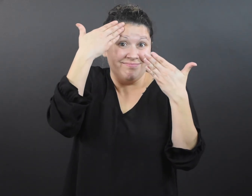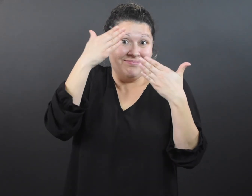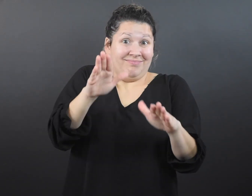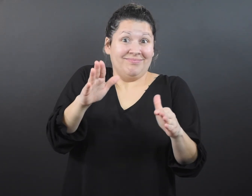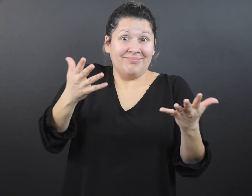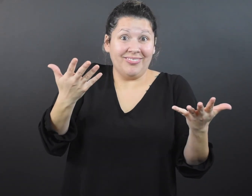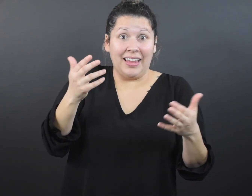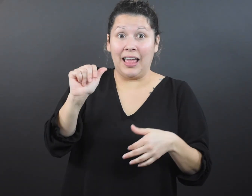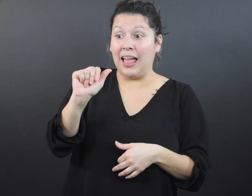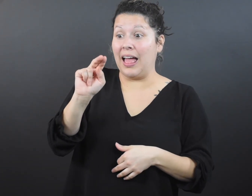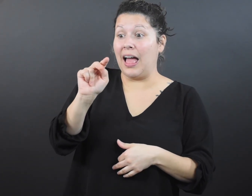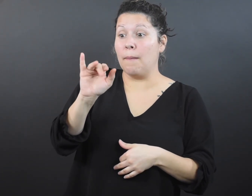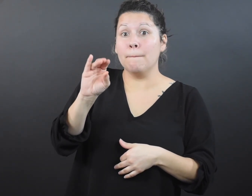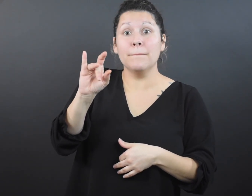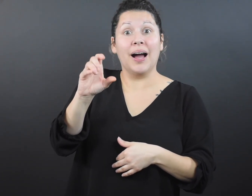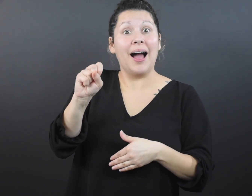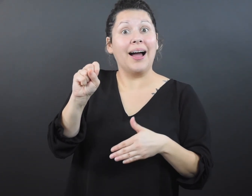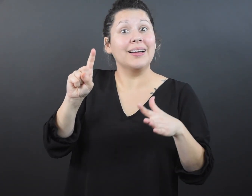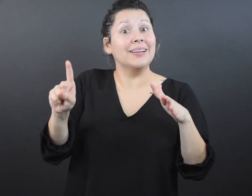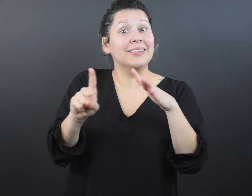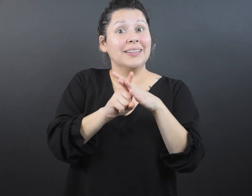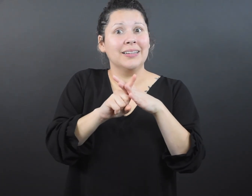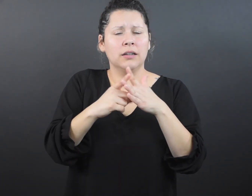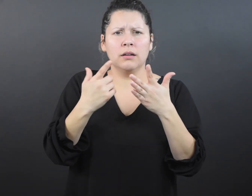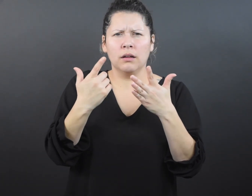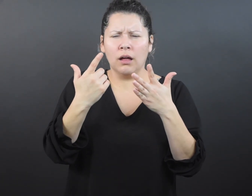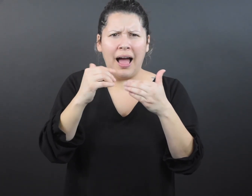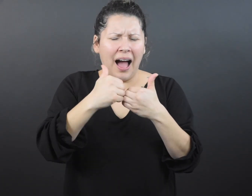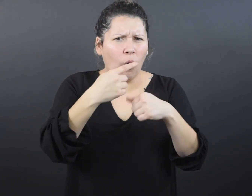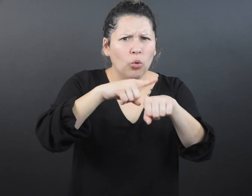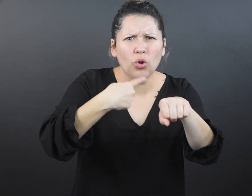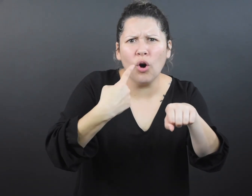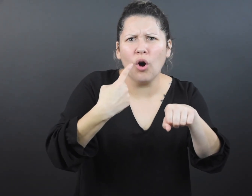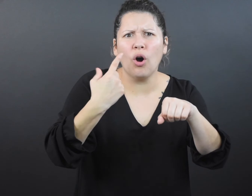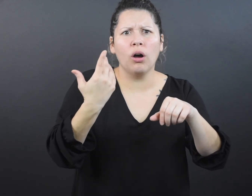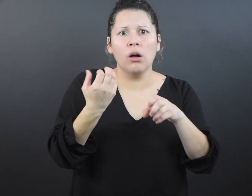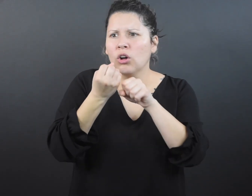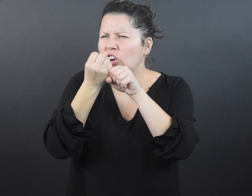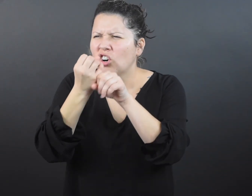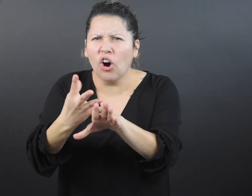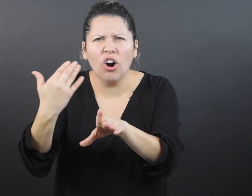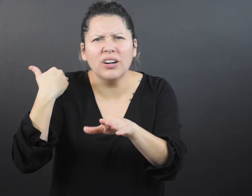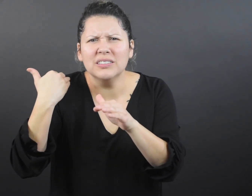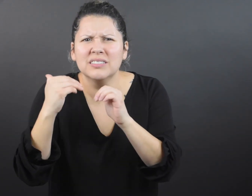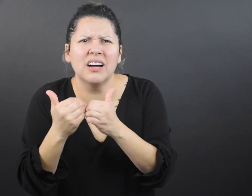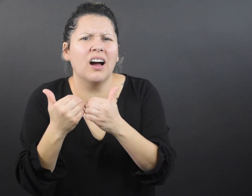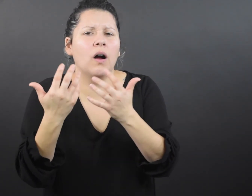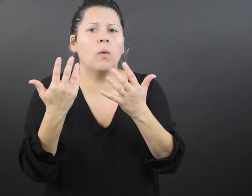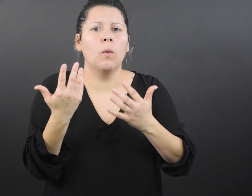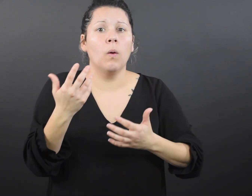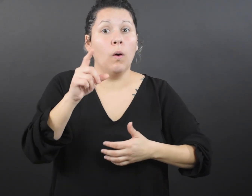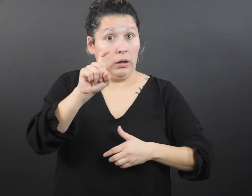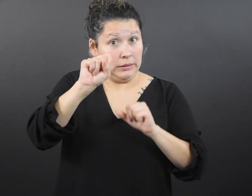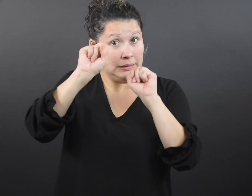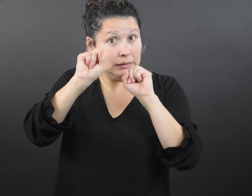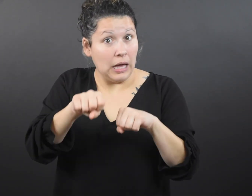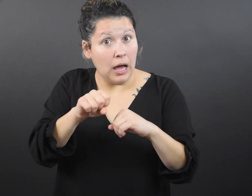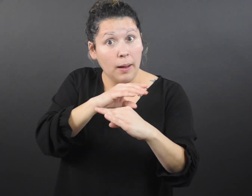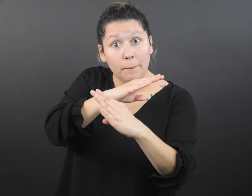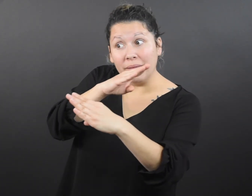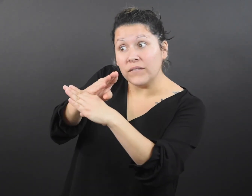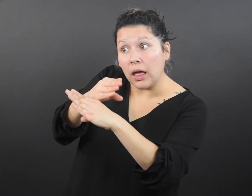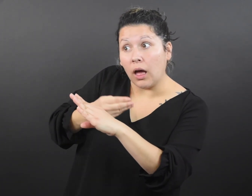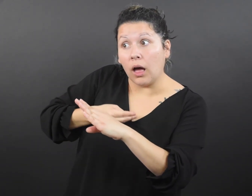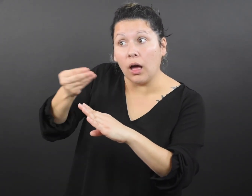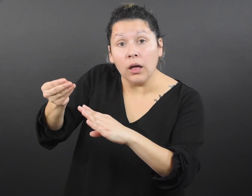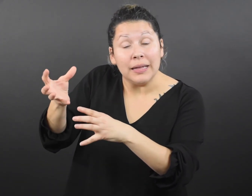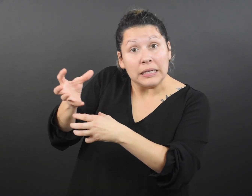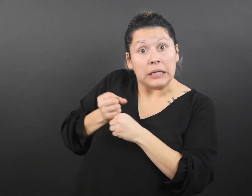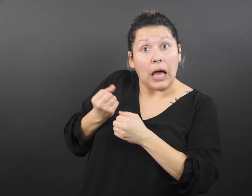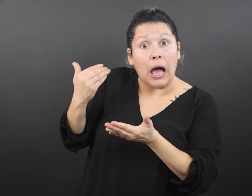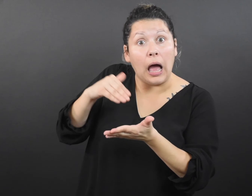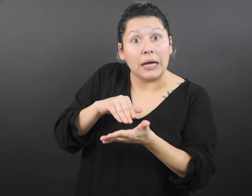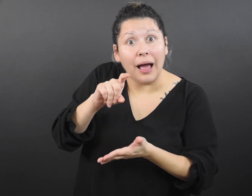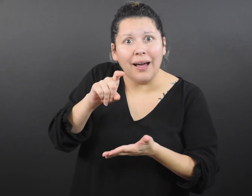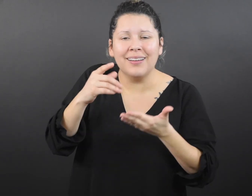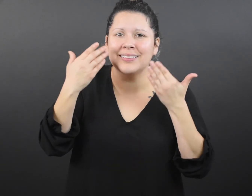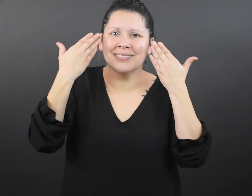antibodies for the virus that causes COVID-19 last or if they can keep people from getting it again.